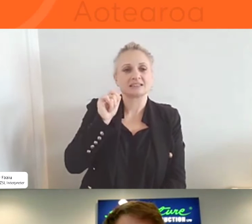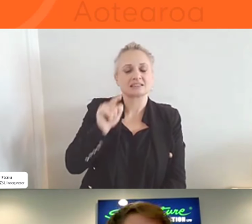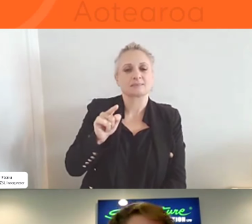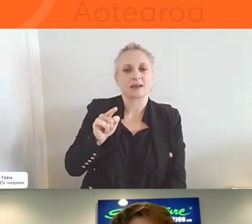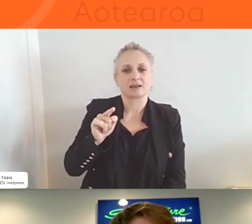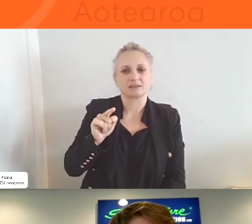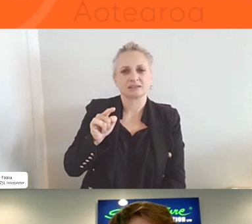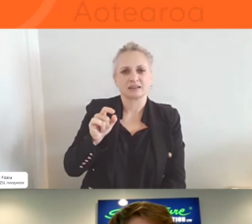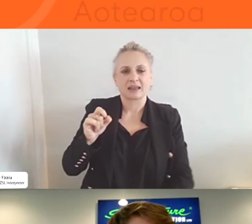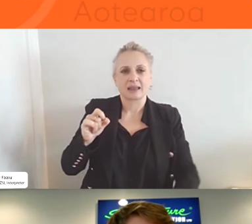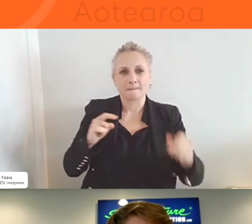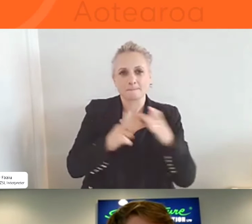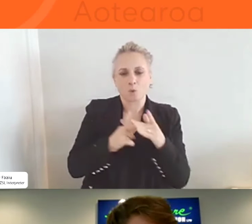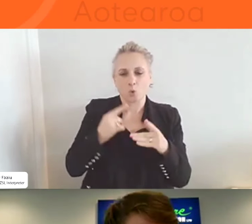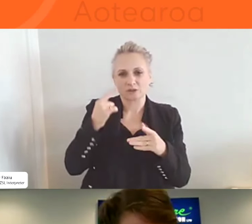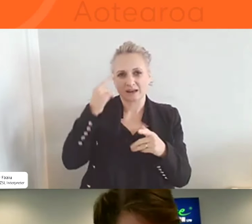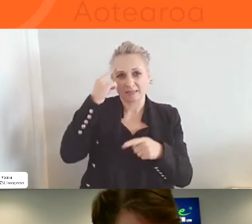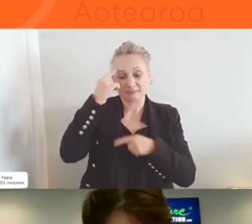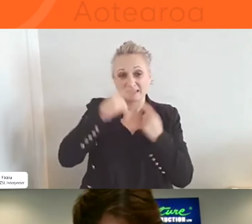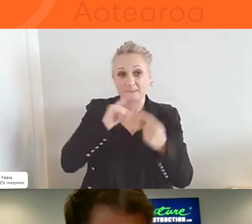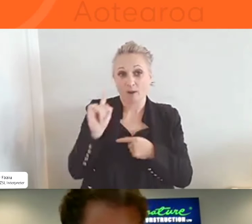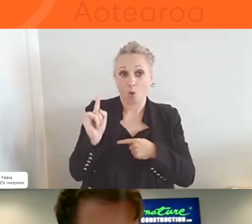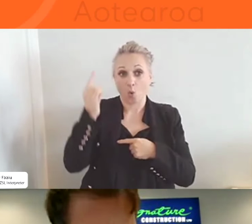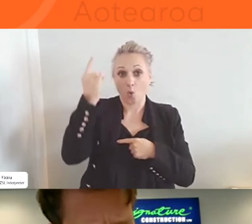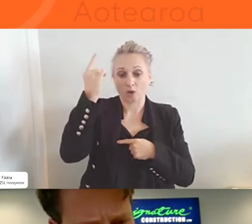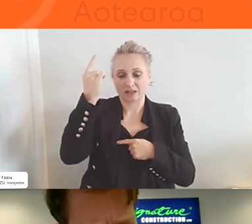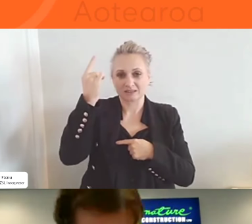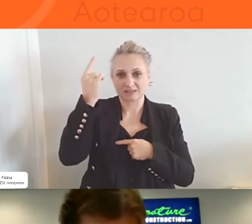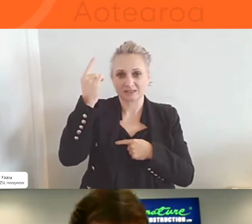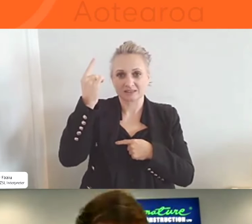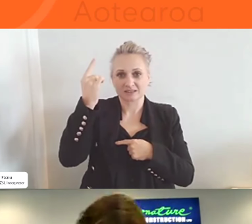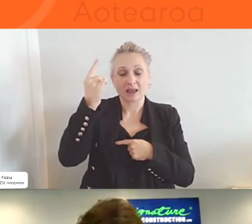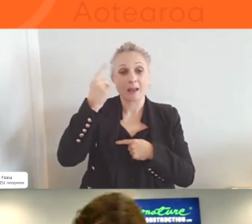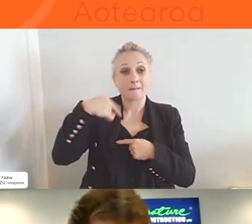at lux levels. My dad has retinitis pigmentosa which means he has tunnel